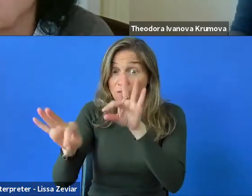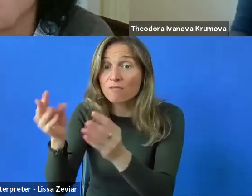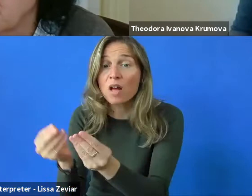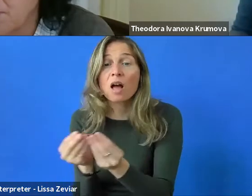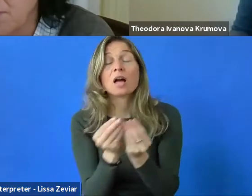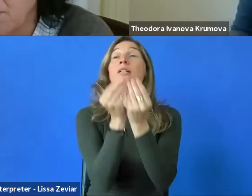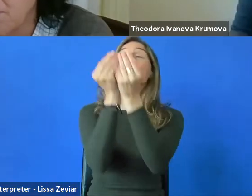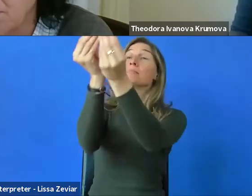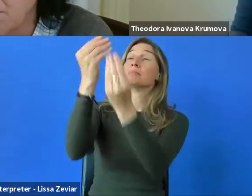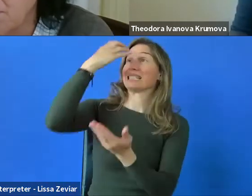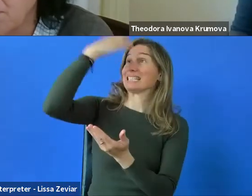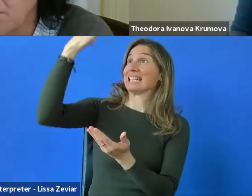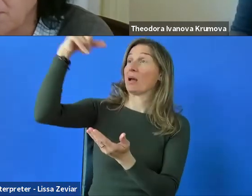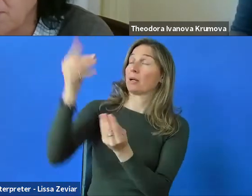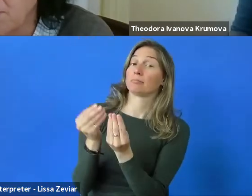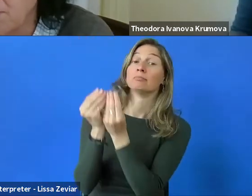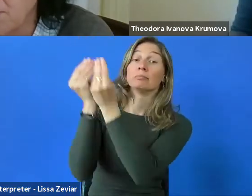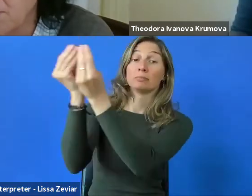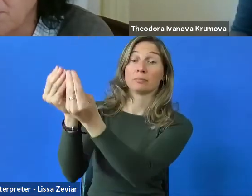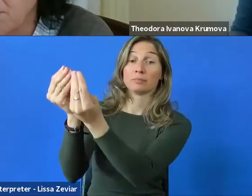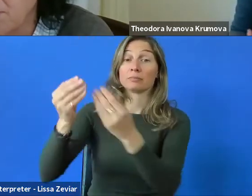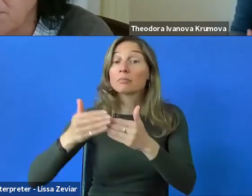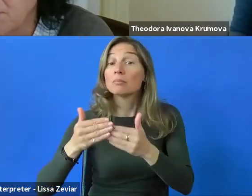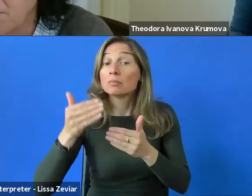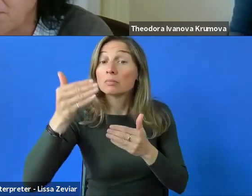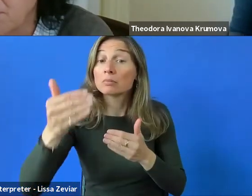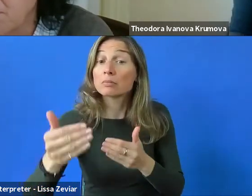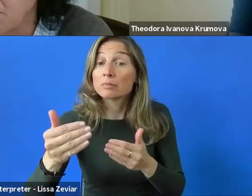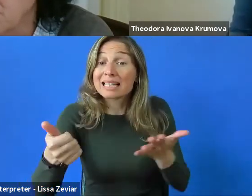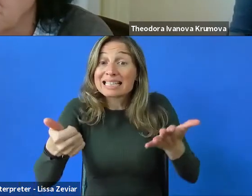the state party concerned submits observations to the committee.